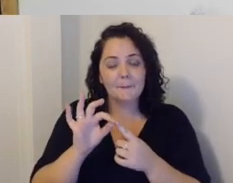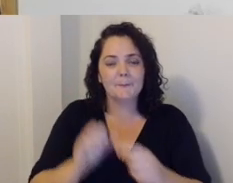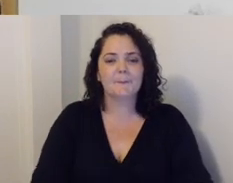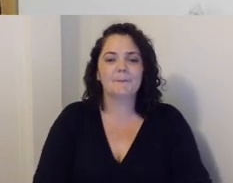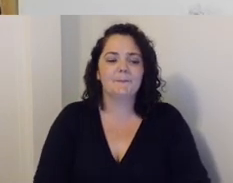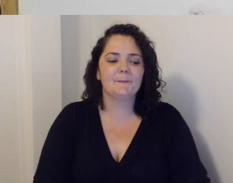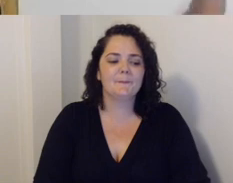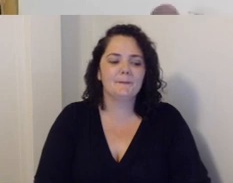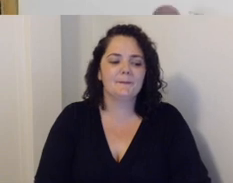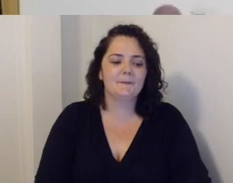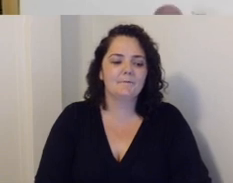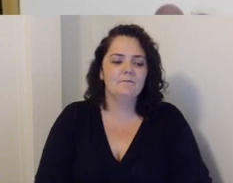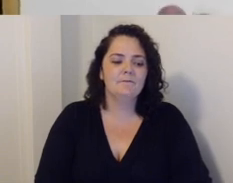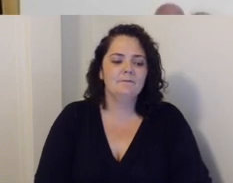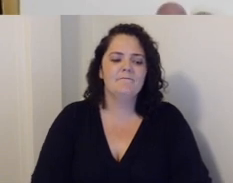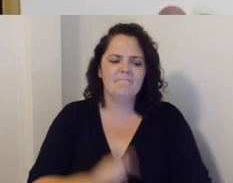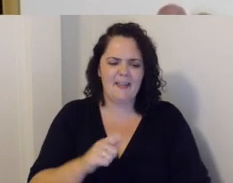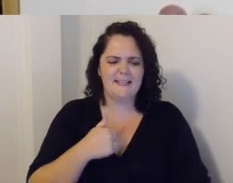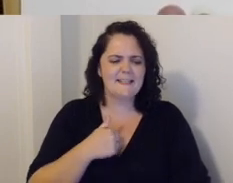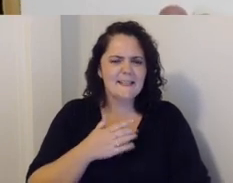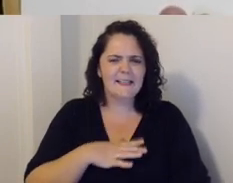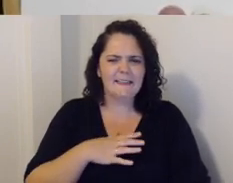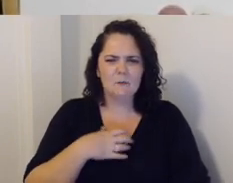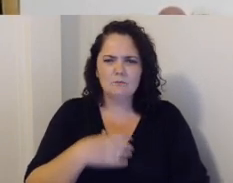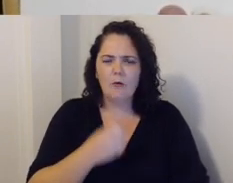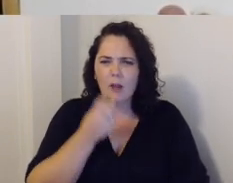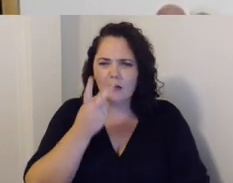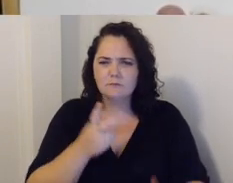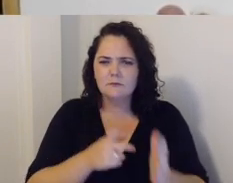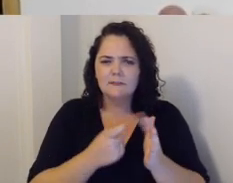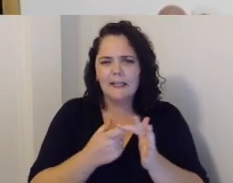but then I want to get the light back into the knee so I'm going to scrub back in with my plastic